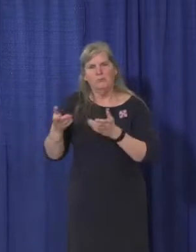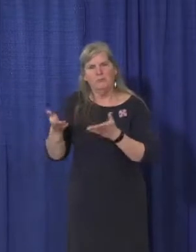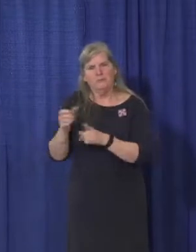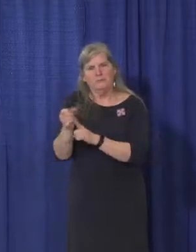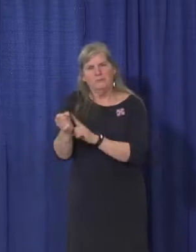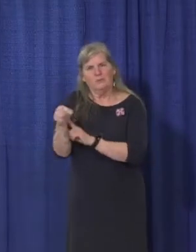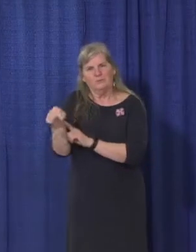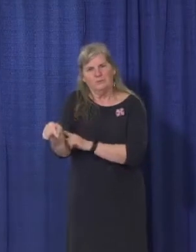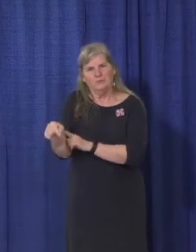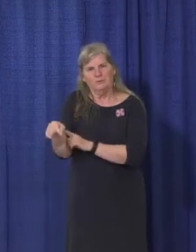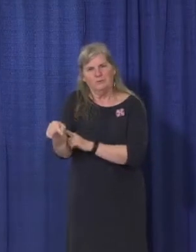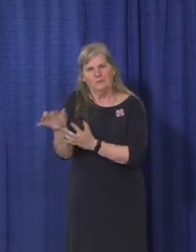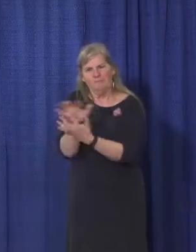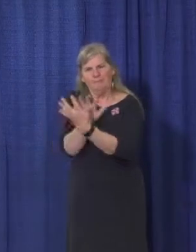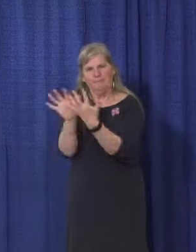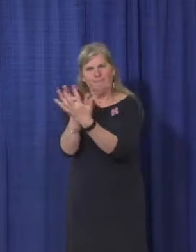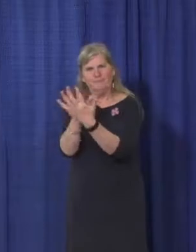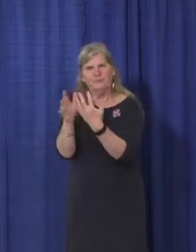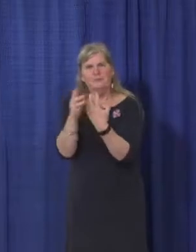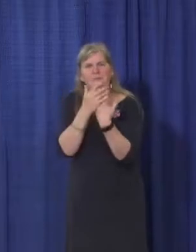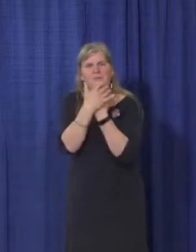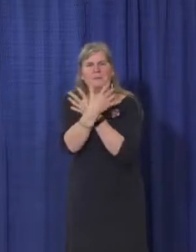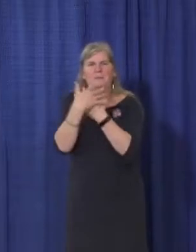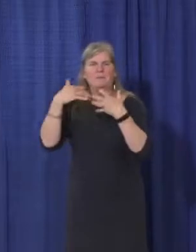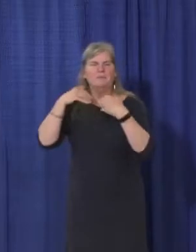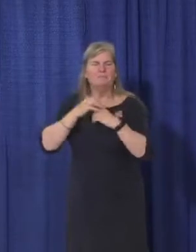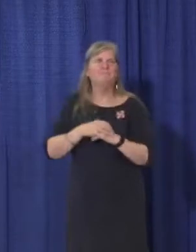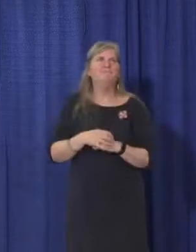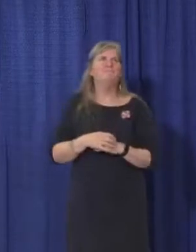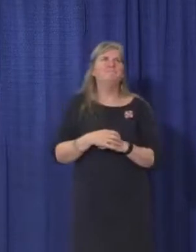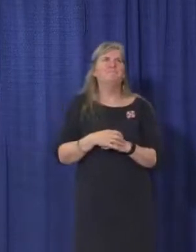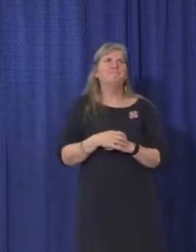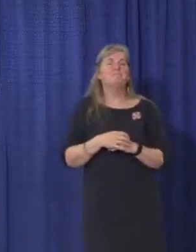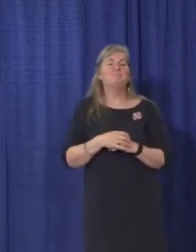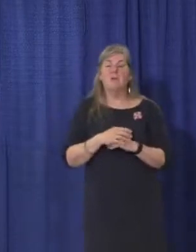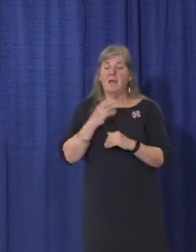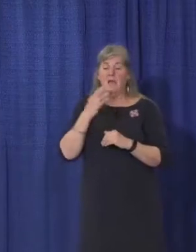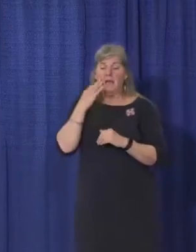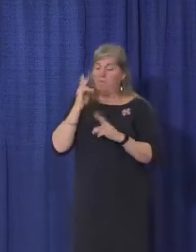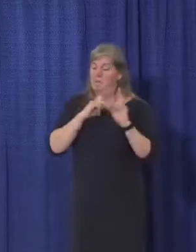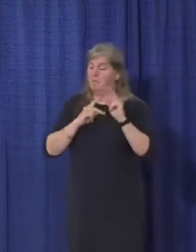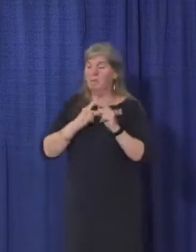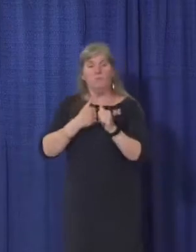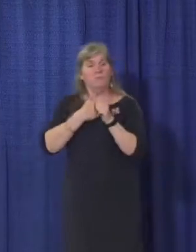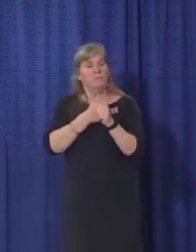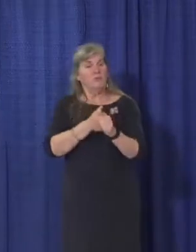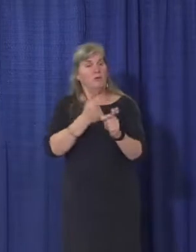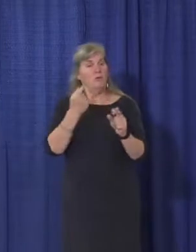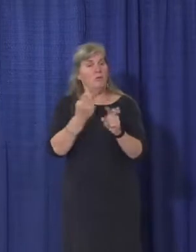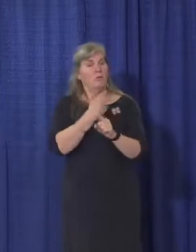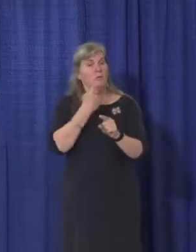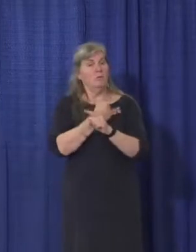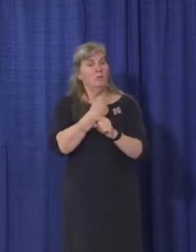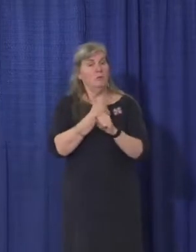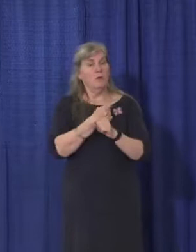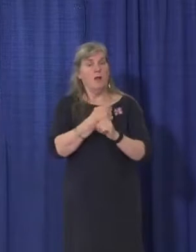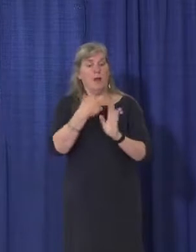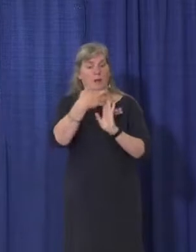named. Where we have controls and we do well.